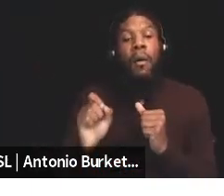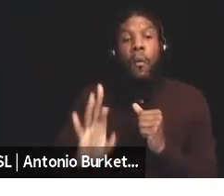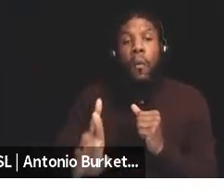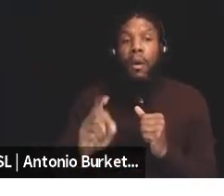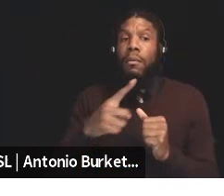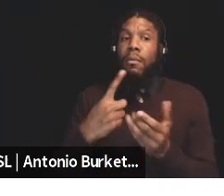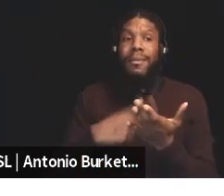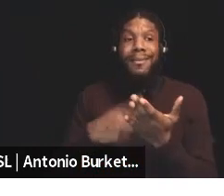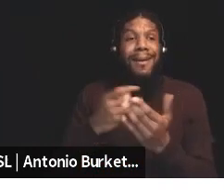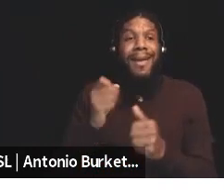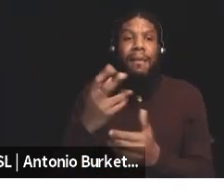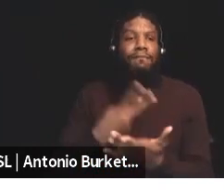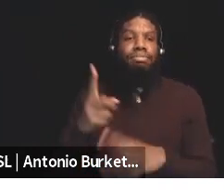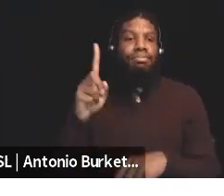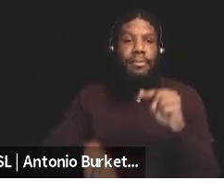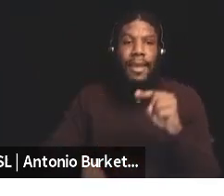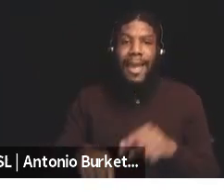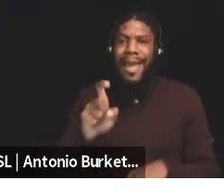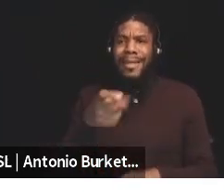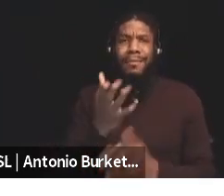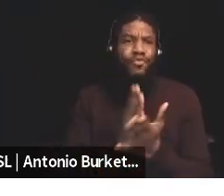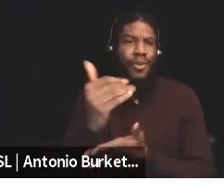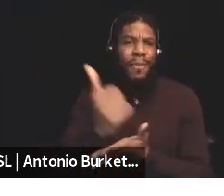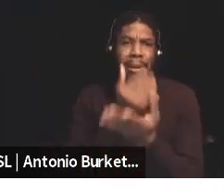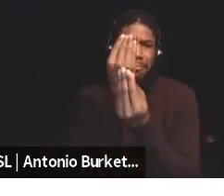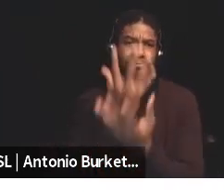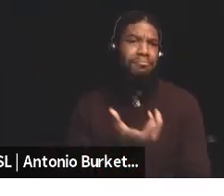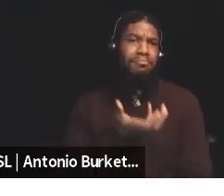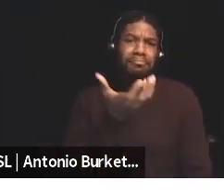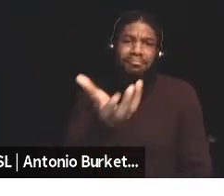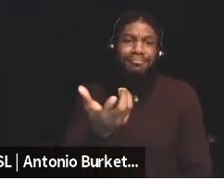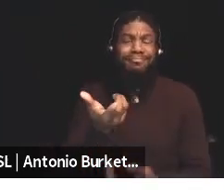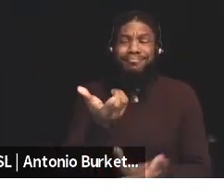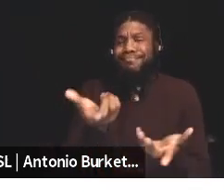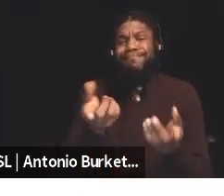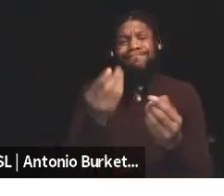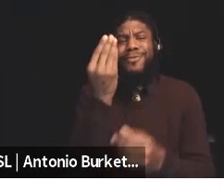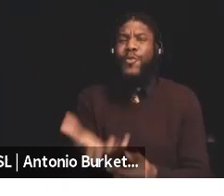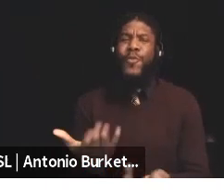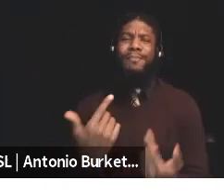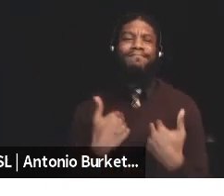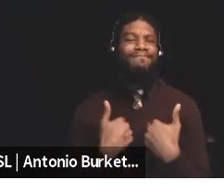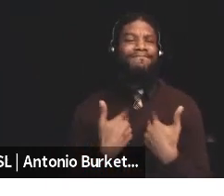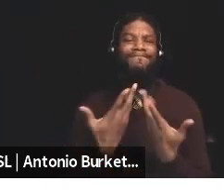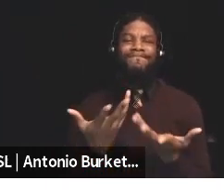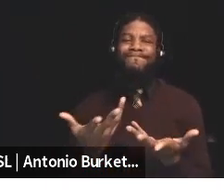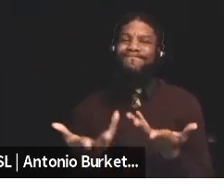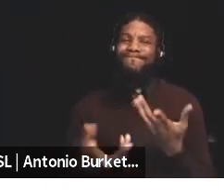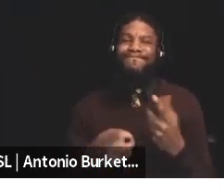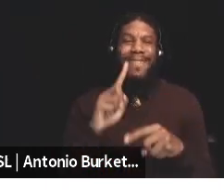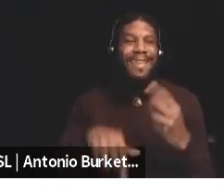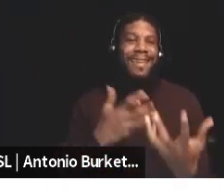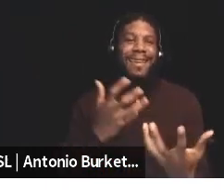people, "I just have to be transparent with you. I'm not able to accommodate that at this time."